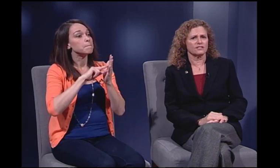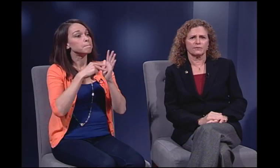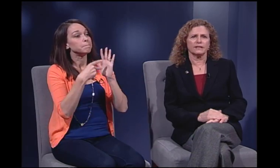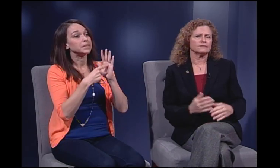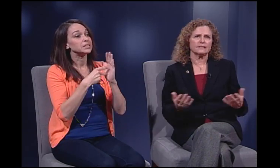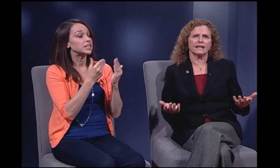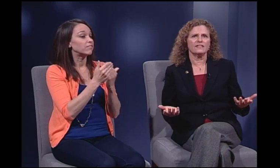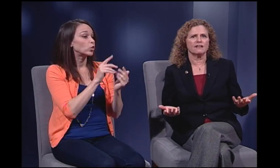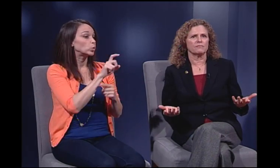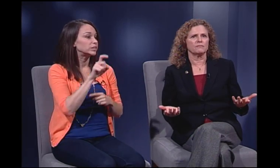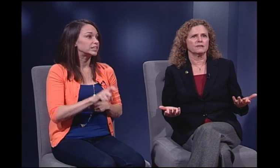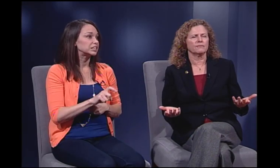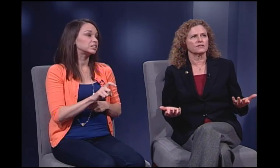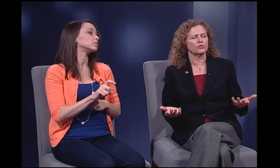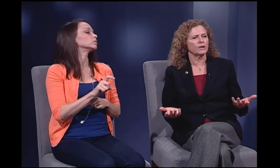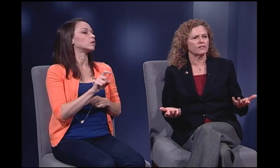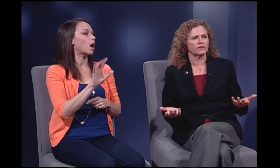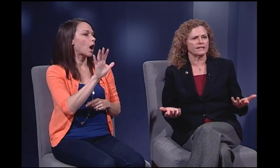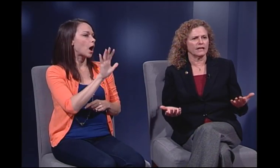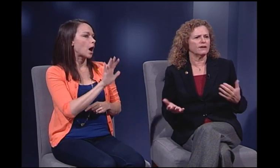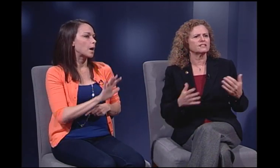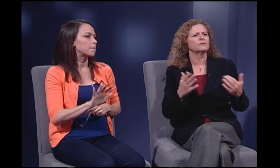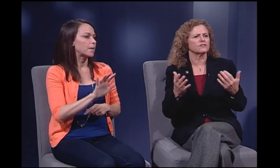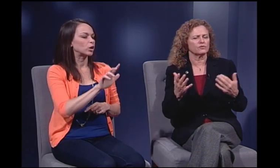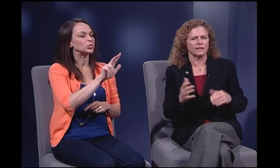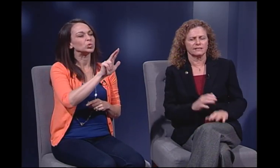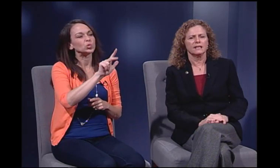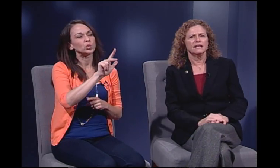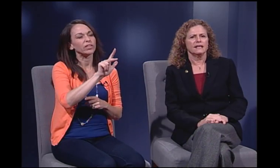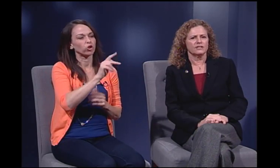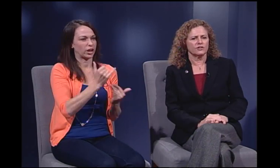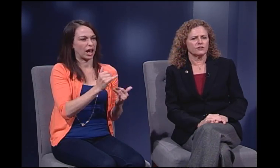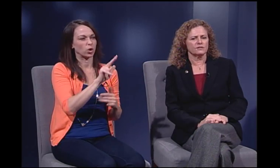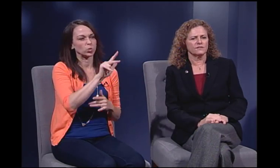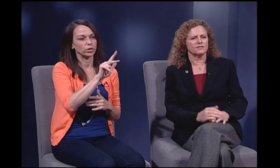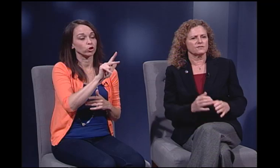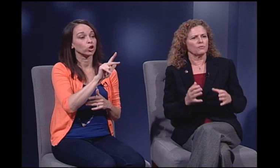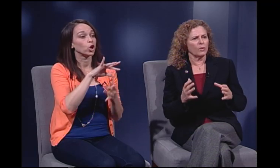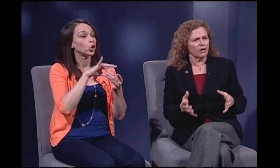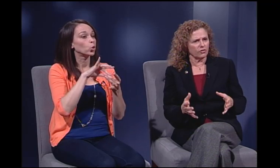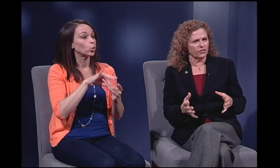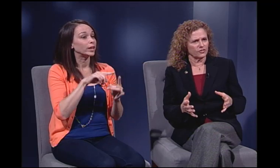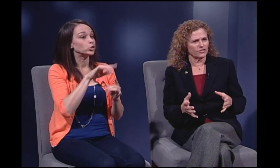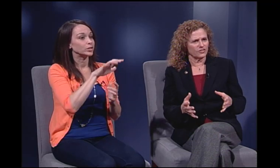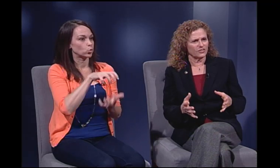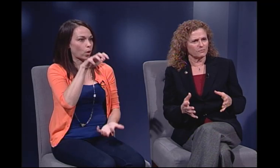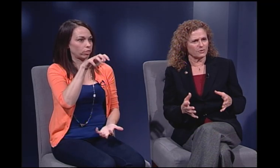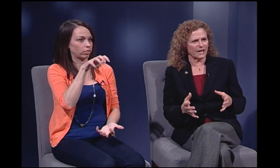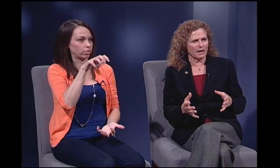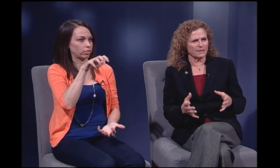around I think probably around 23rd now, somewhere in the 20's in terms of its wealth per capita.